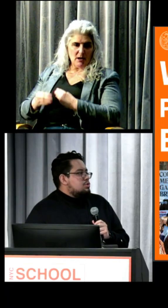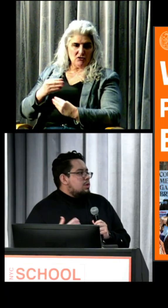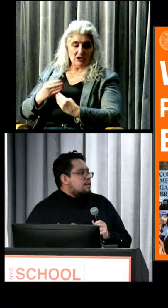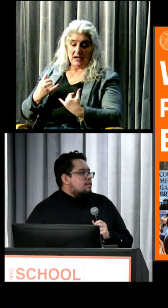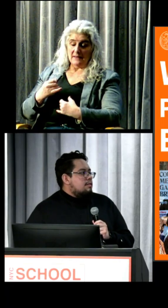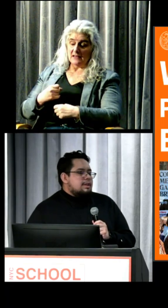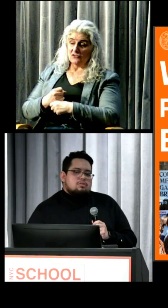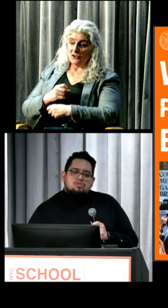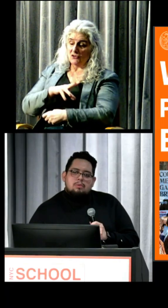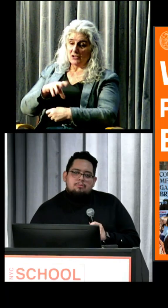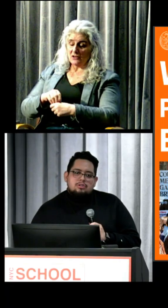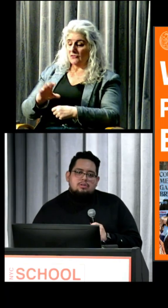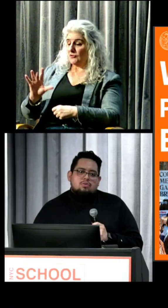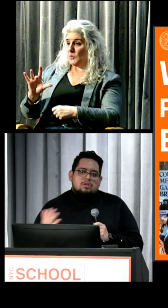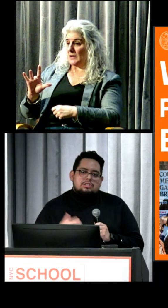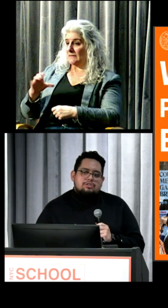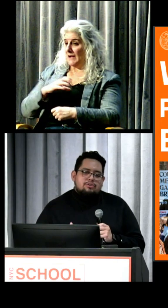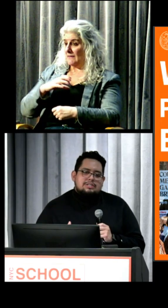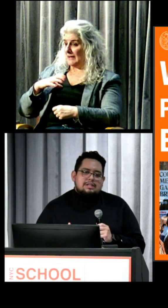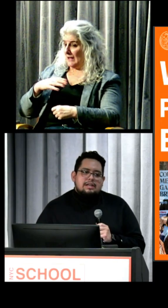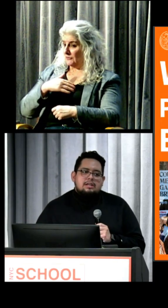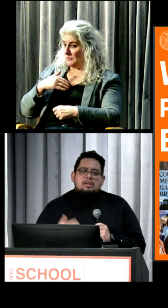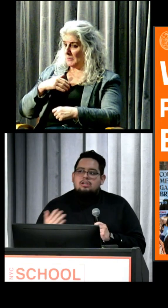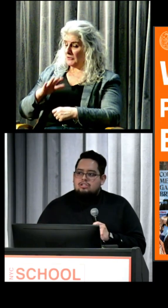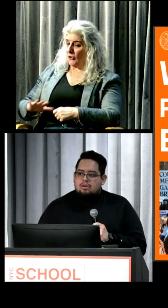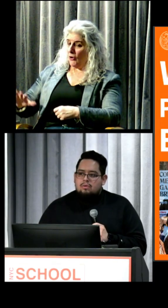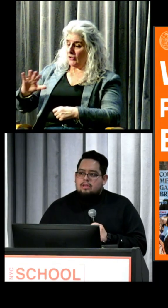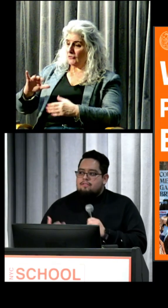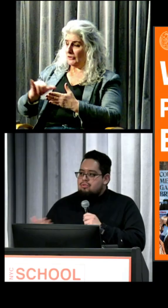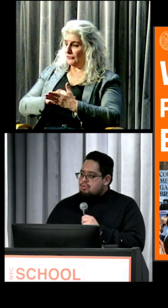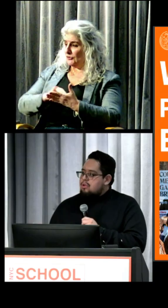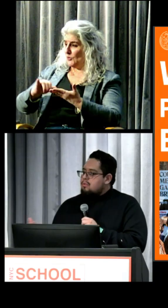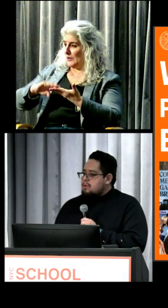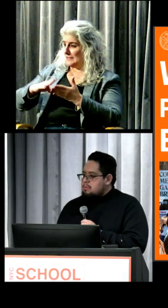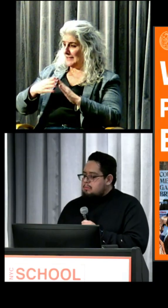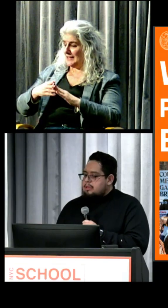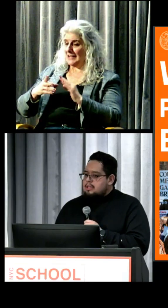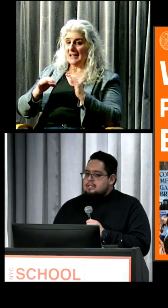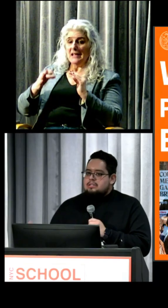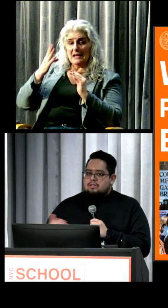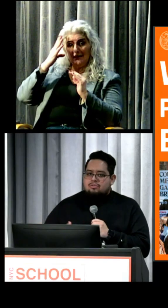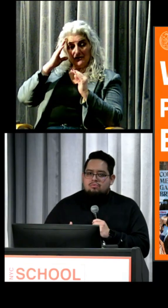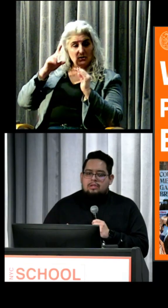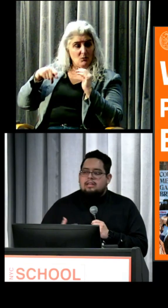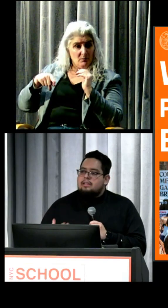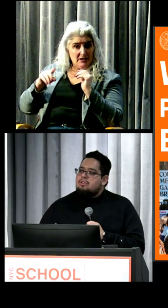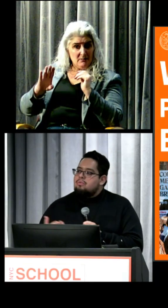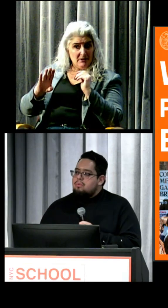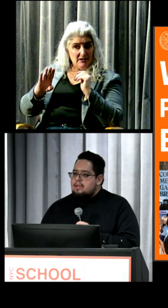And that feedback then starts to emerge from that, right? Well, why is there this traffic jam? I didn't build a traffic jam.